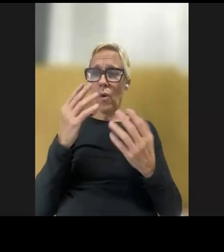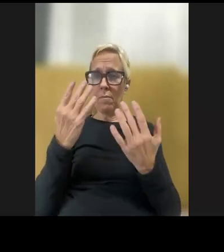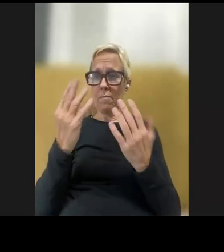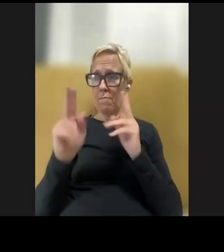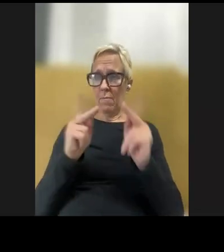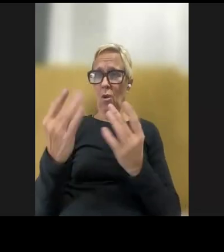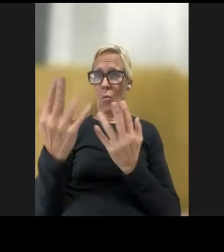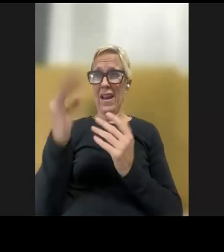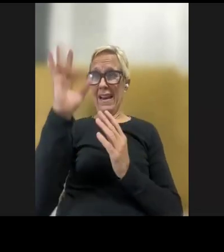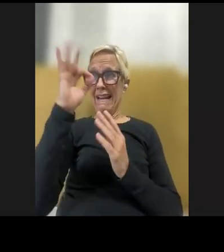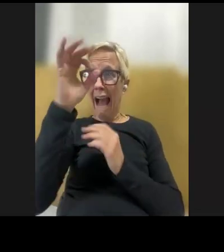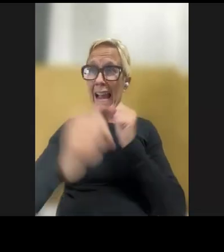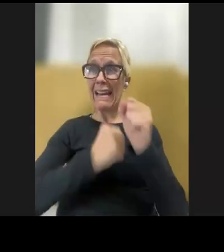I mean, how is, how are people not angry that the waiting list is nine years for our brothers and sisters